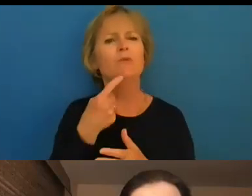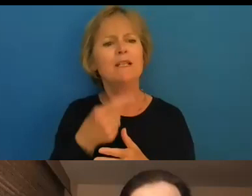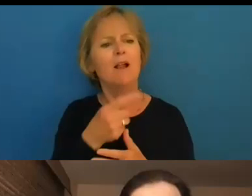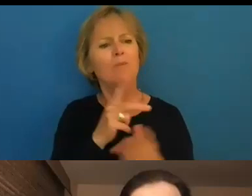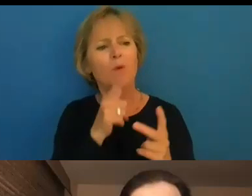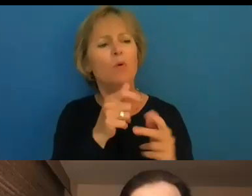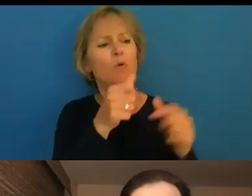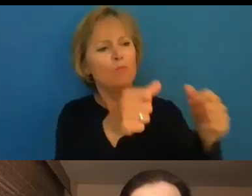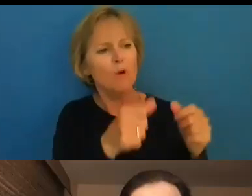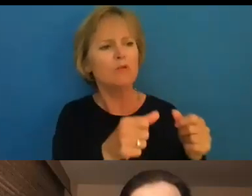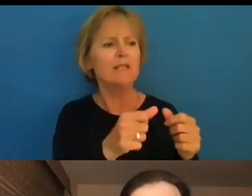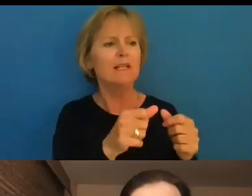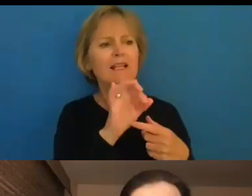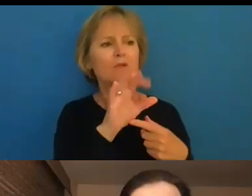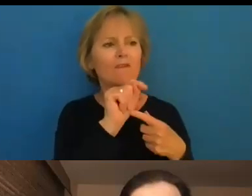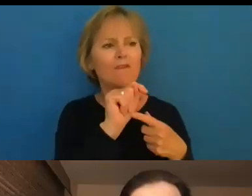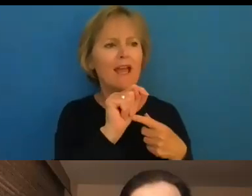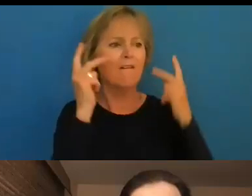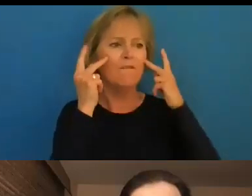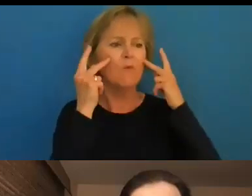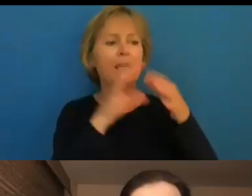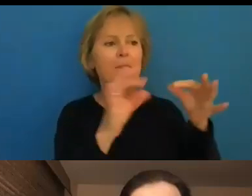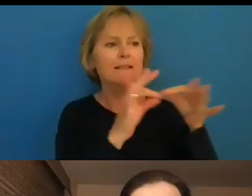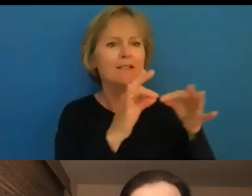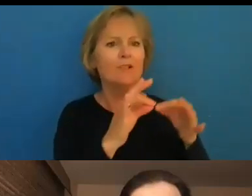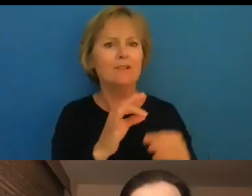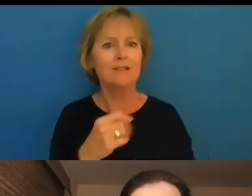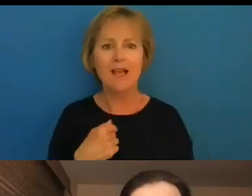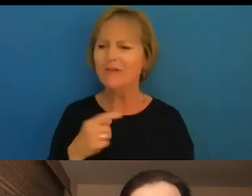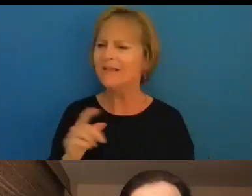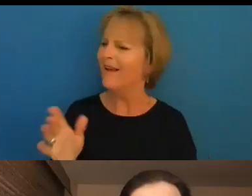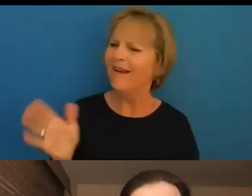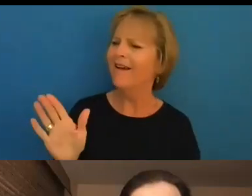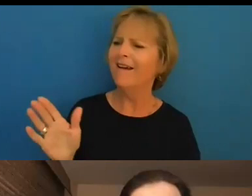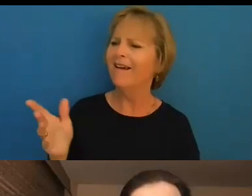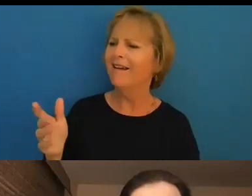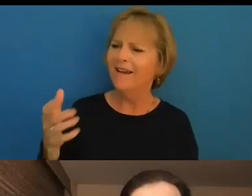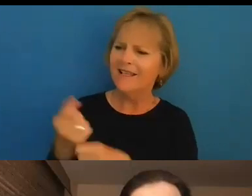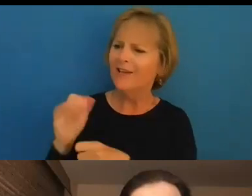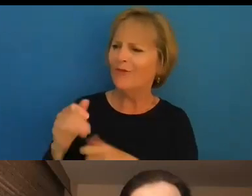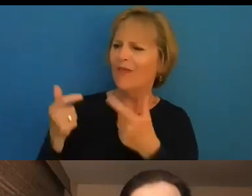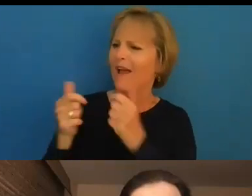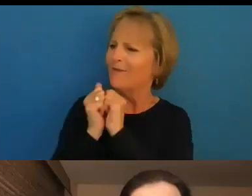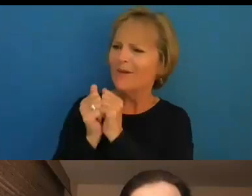these fatphobic messages? Get your life together, there's other things you could be doing.